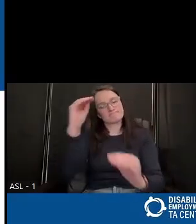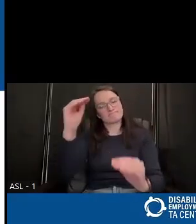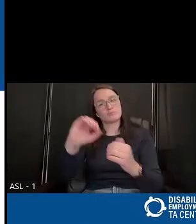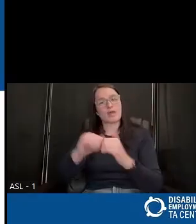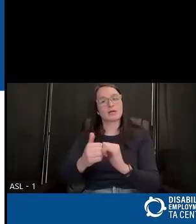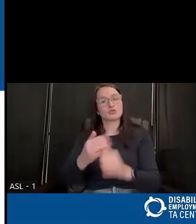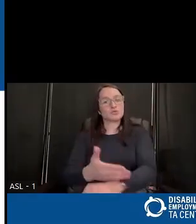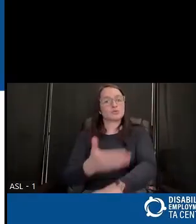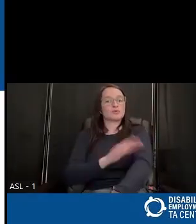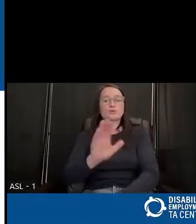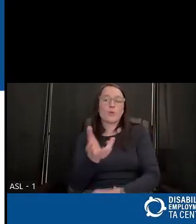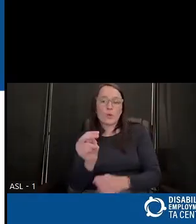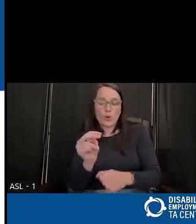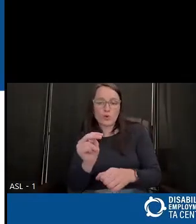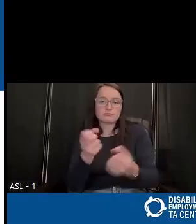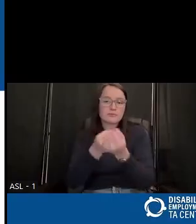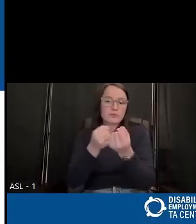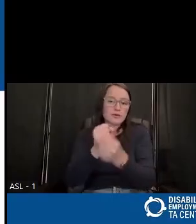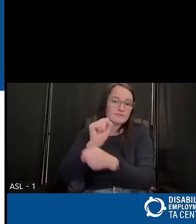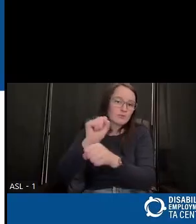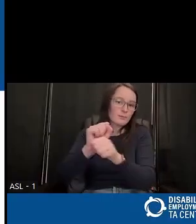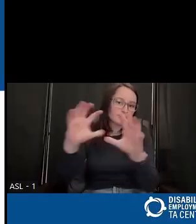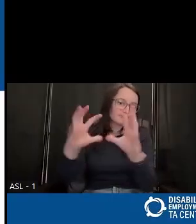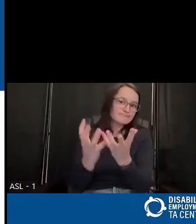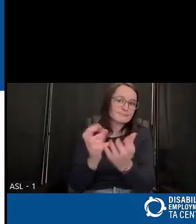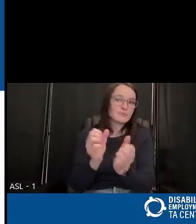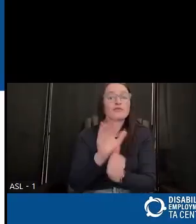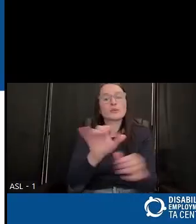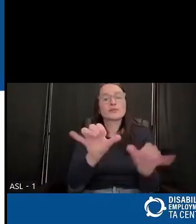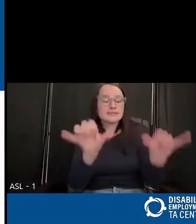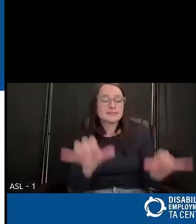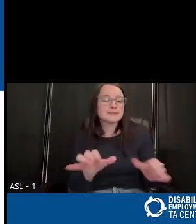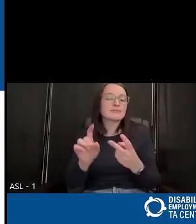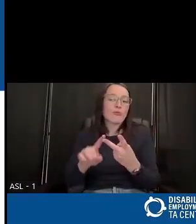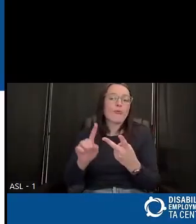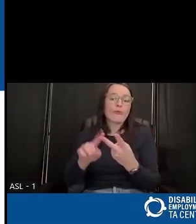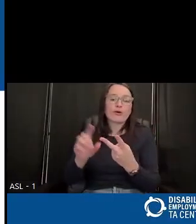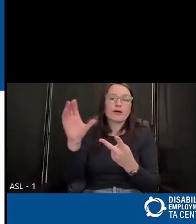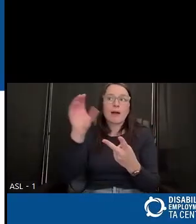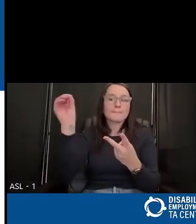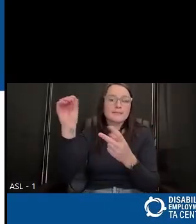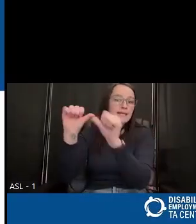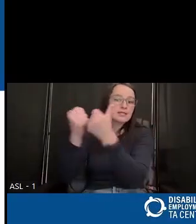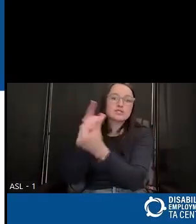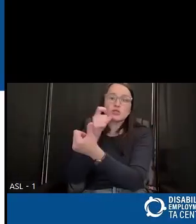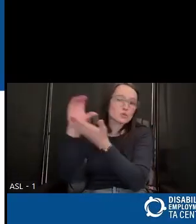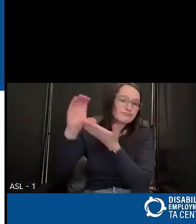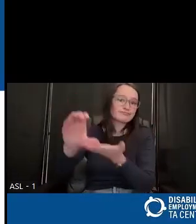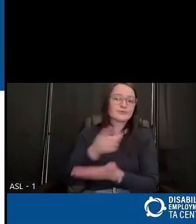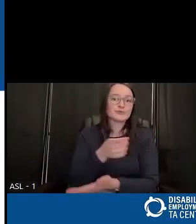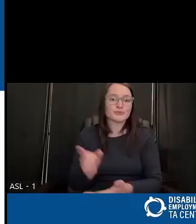supported employment efforts with your own systems or uh stakeholders. And with that, I am pleased to